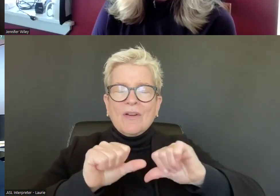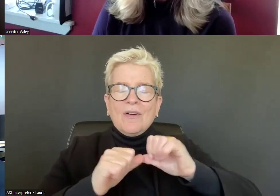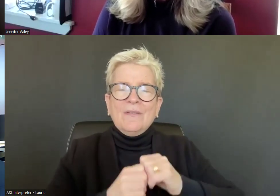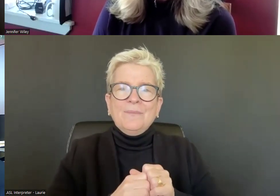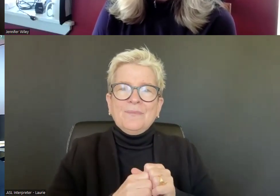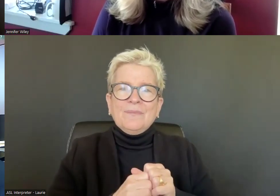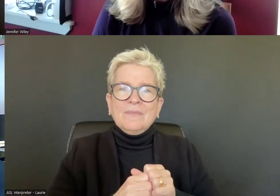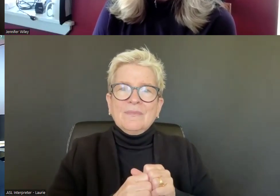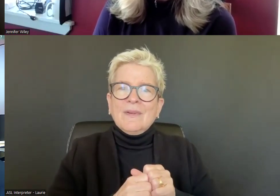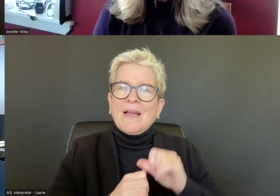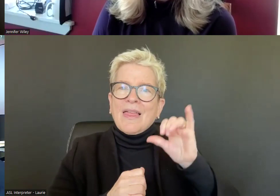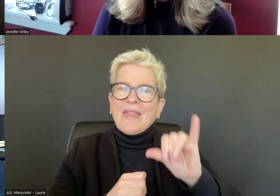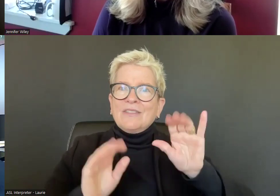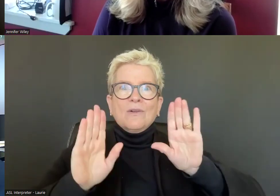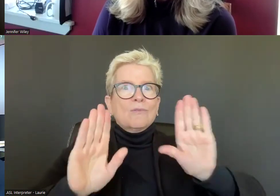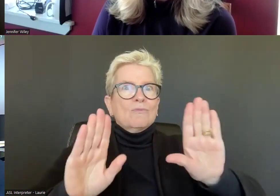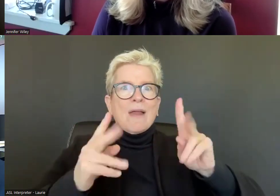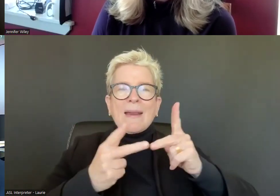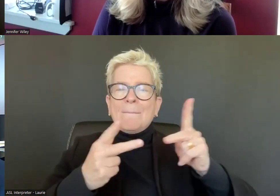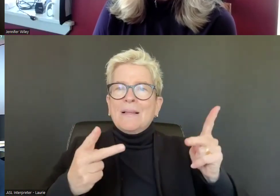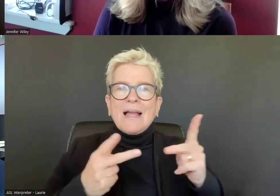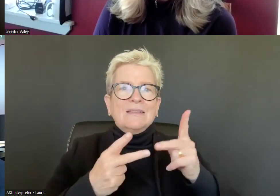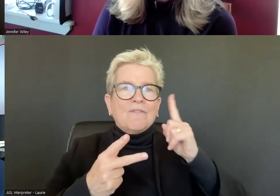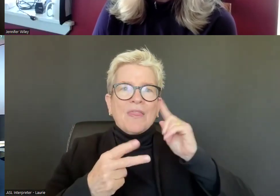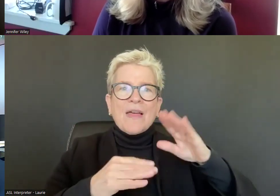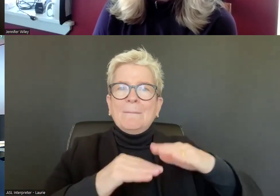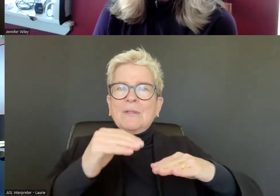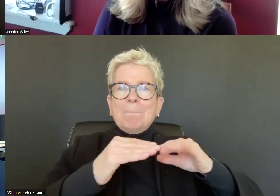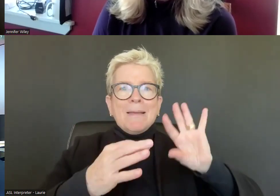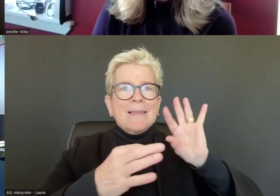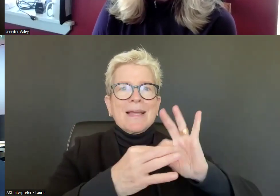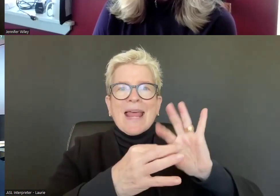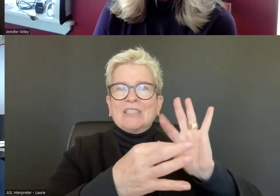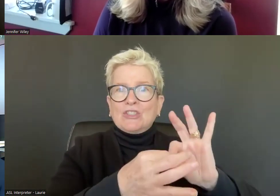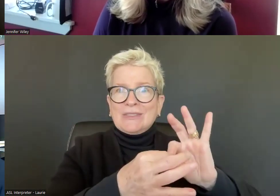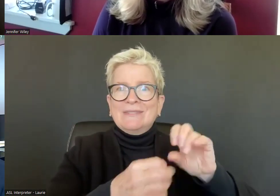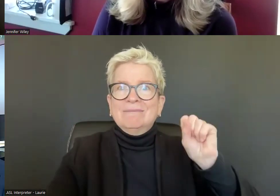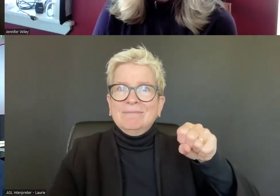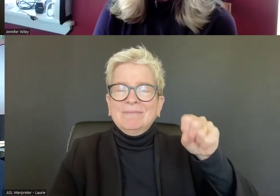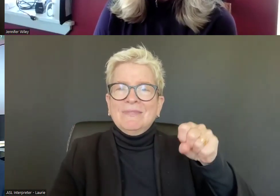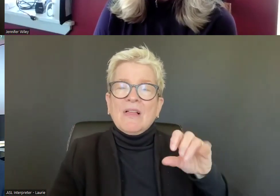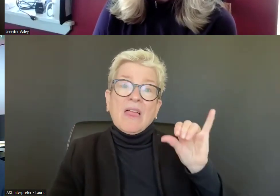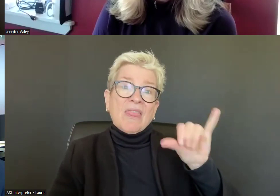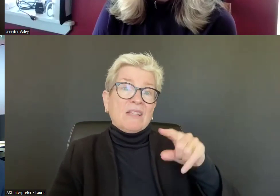amazing place for them to build to build those connections; and so that's sort of what we do in